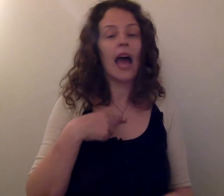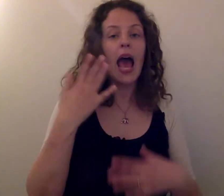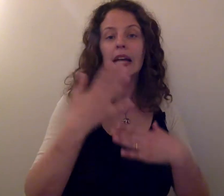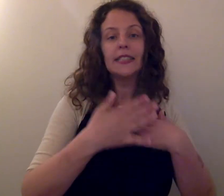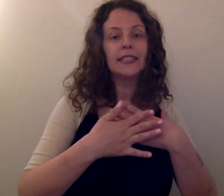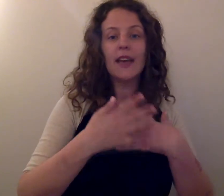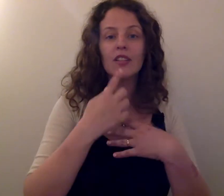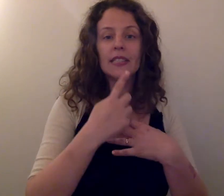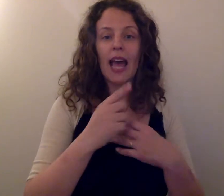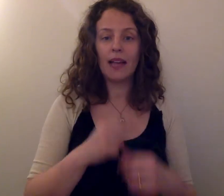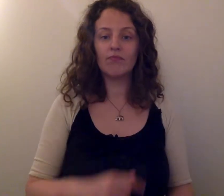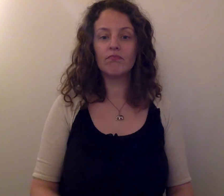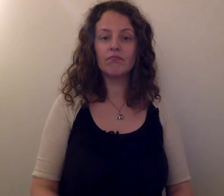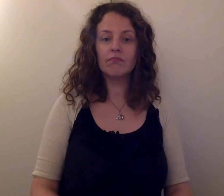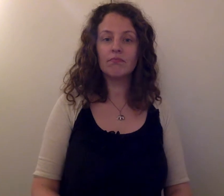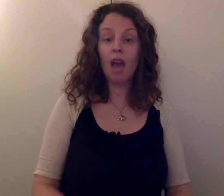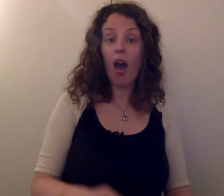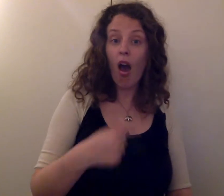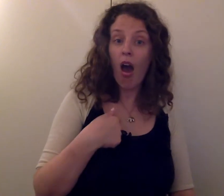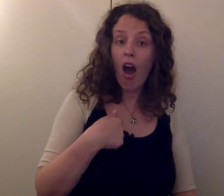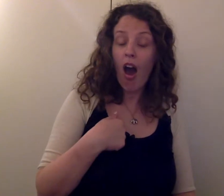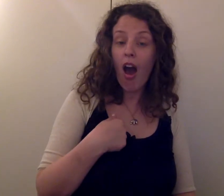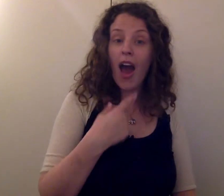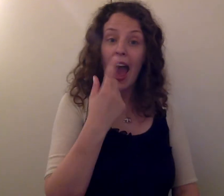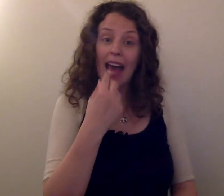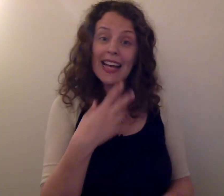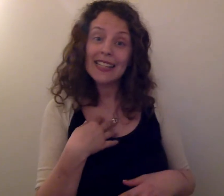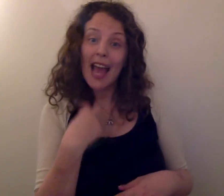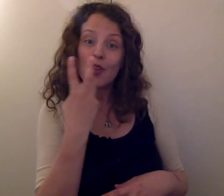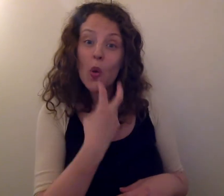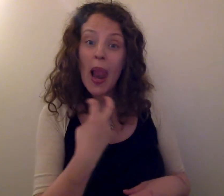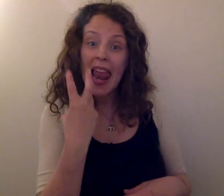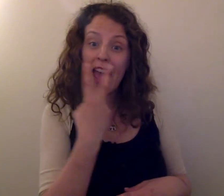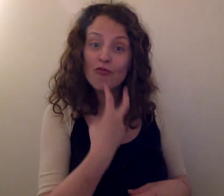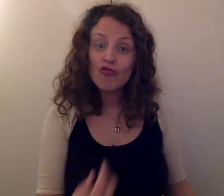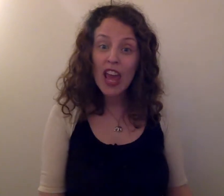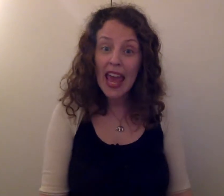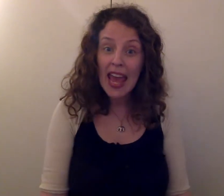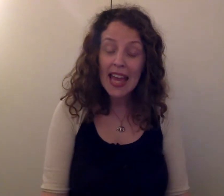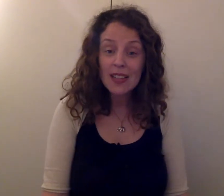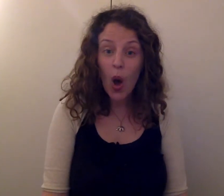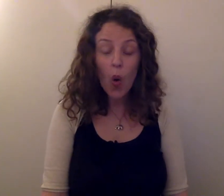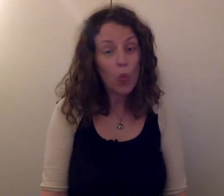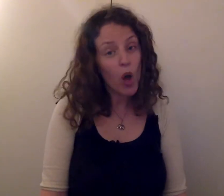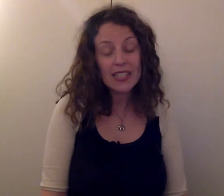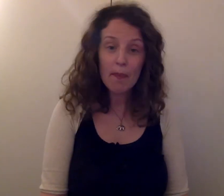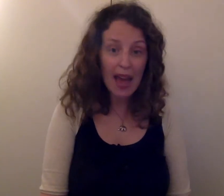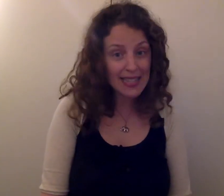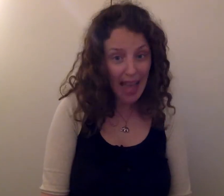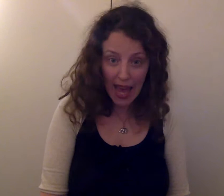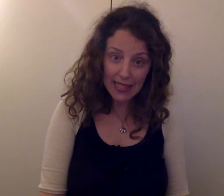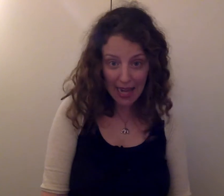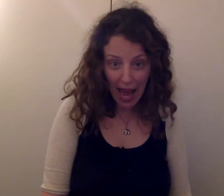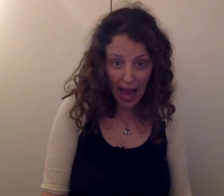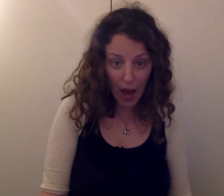Never say, "Can you lip read, what am I saying?"